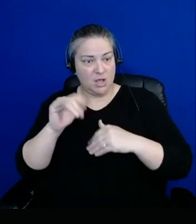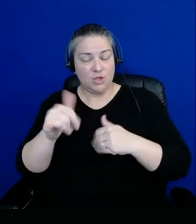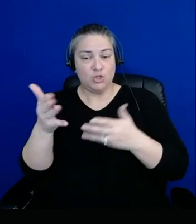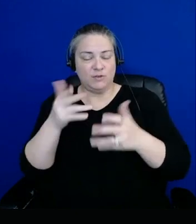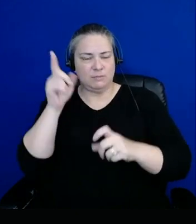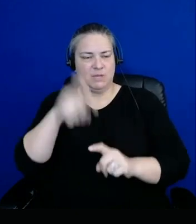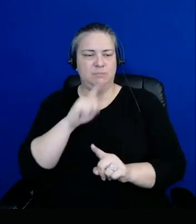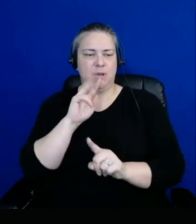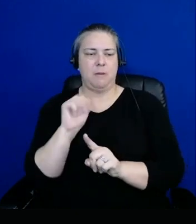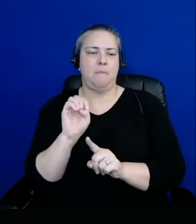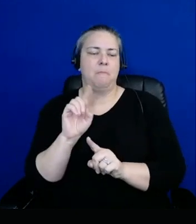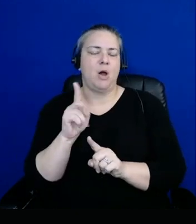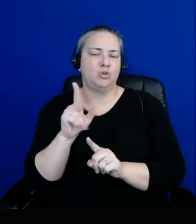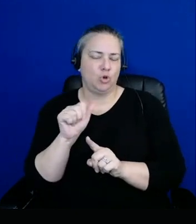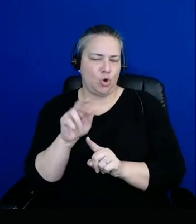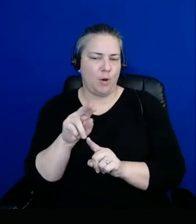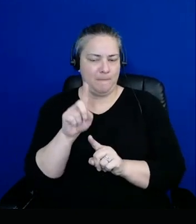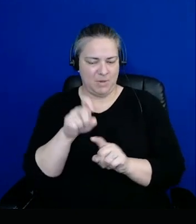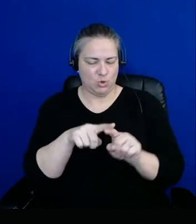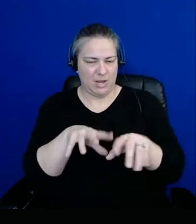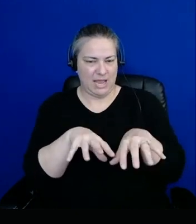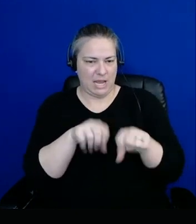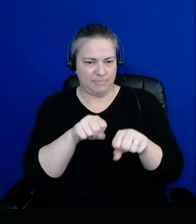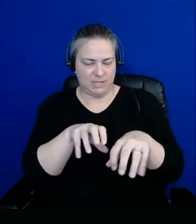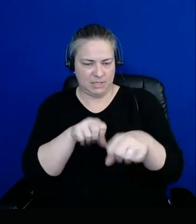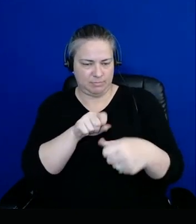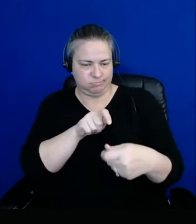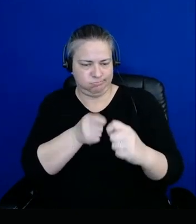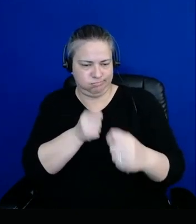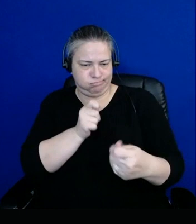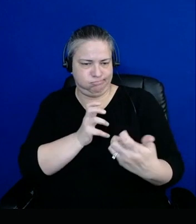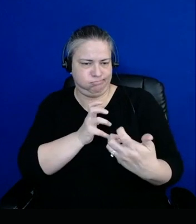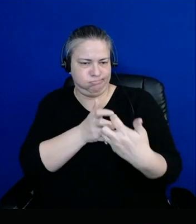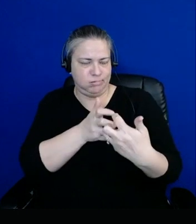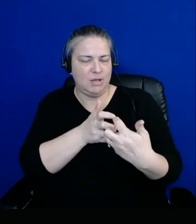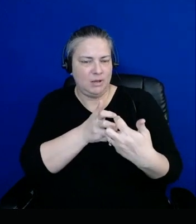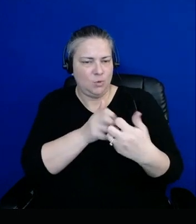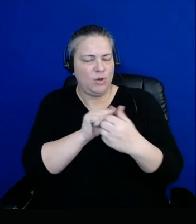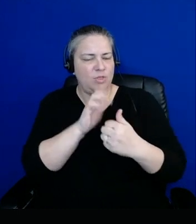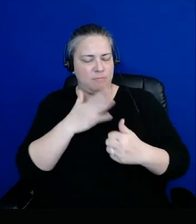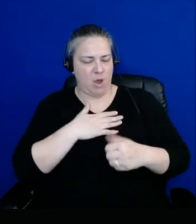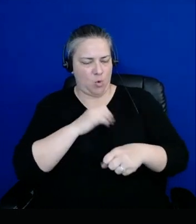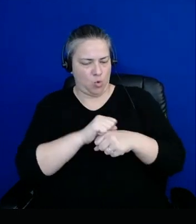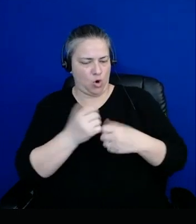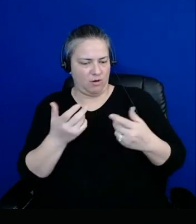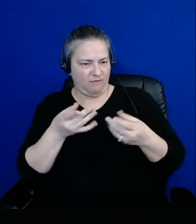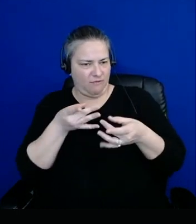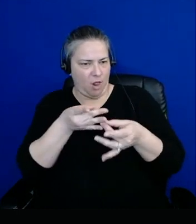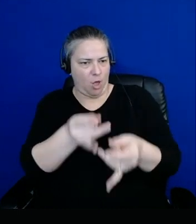They need to be able to be adopted individually so they can fit with your existing workflows, rather than require